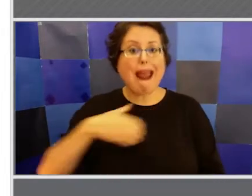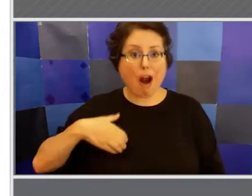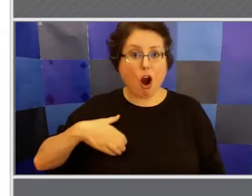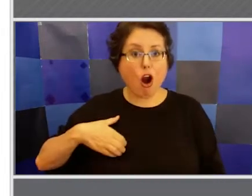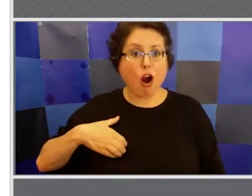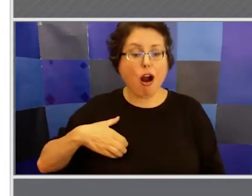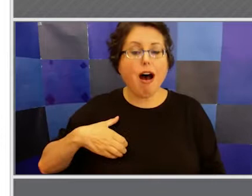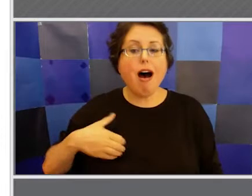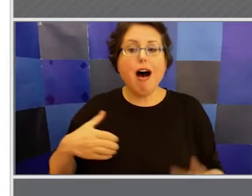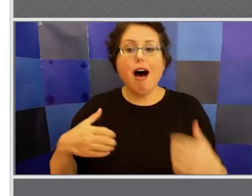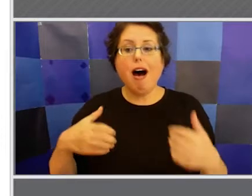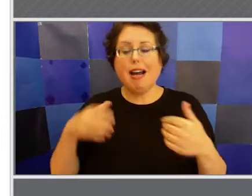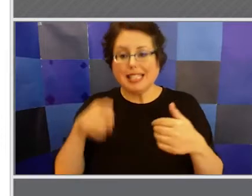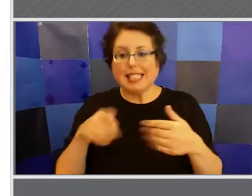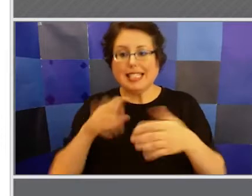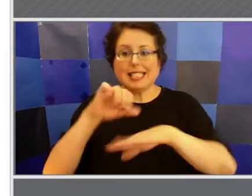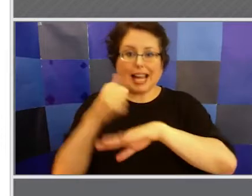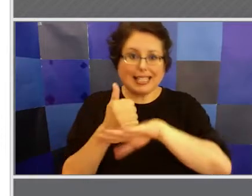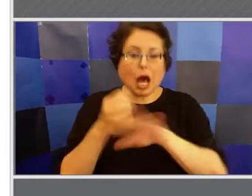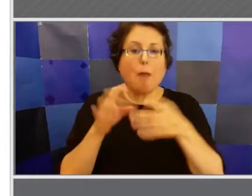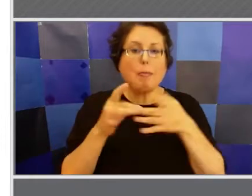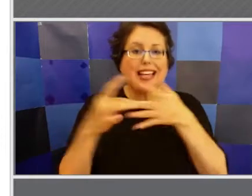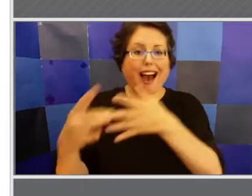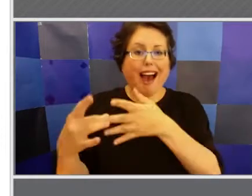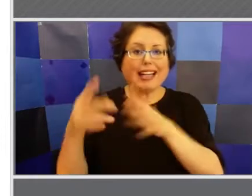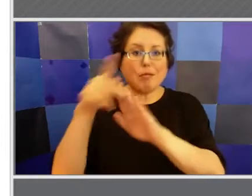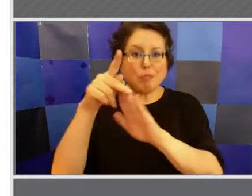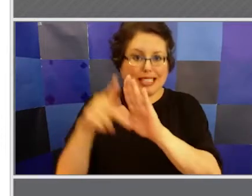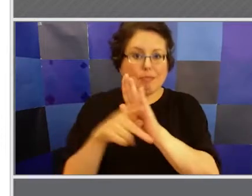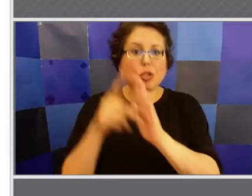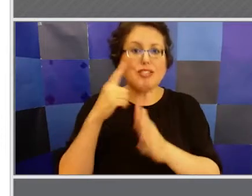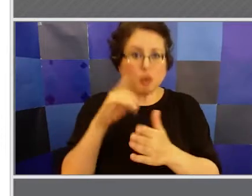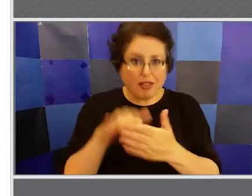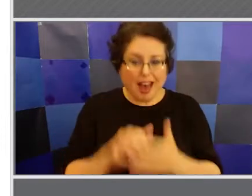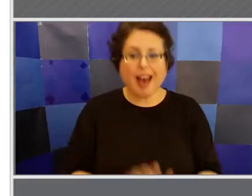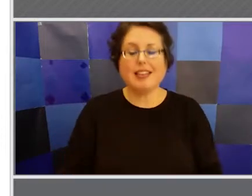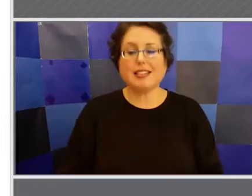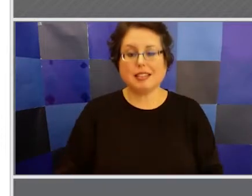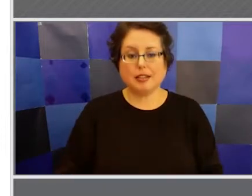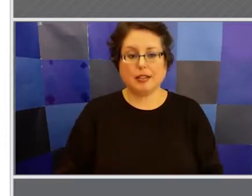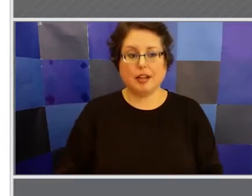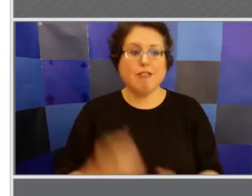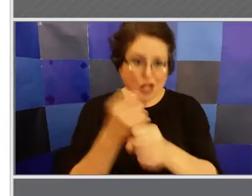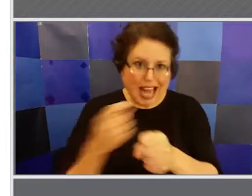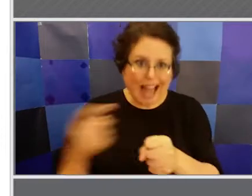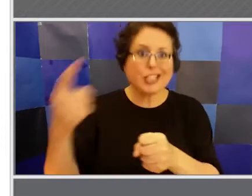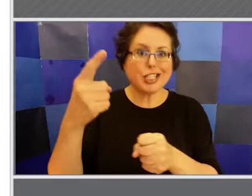a moment here. Those are the medic.